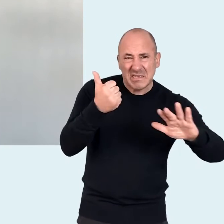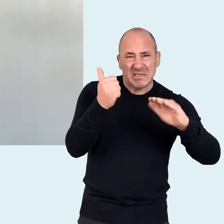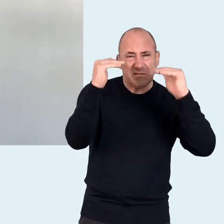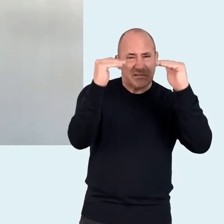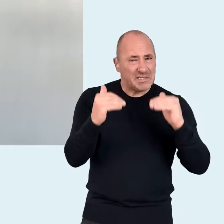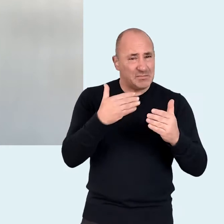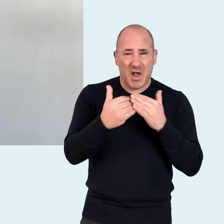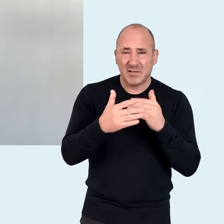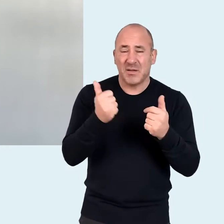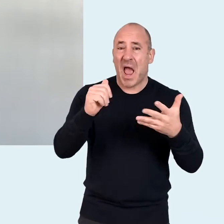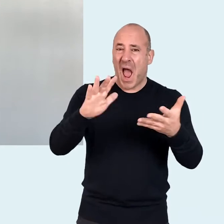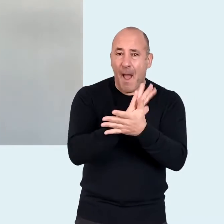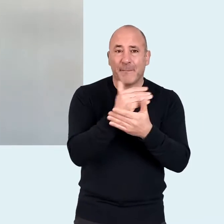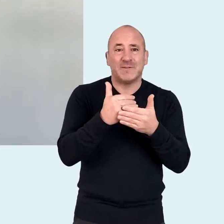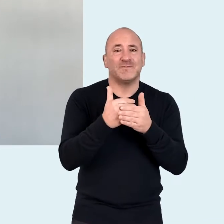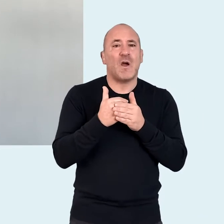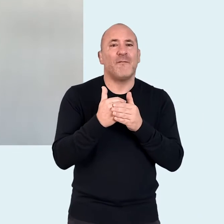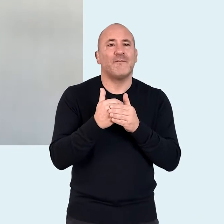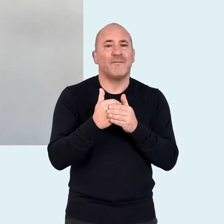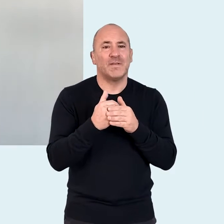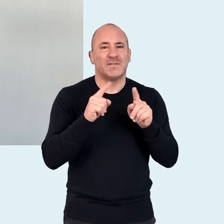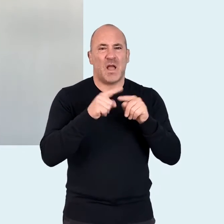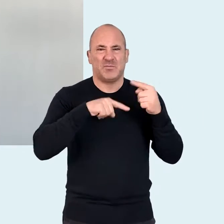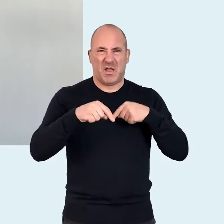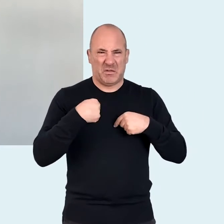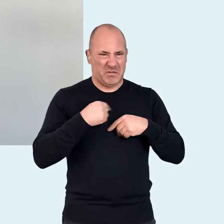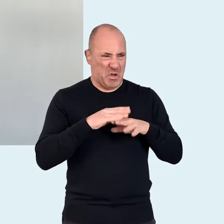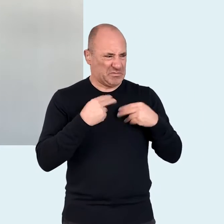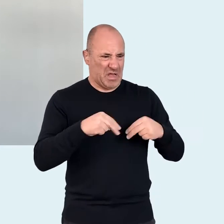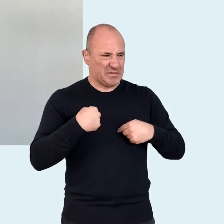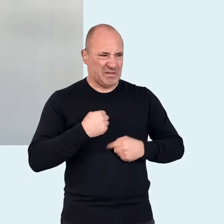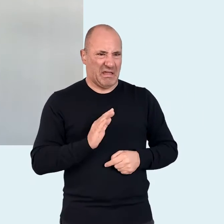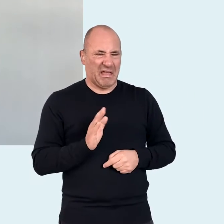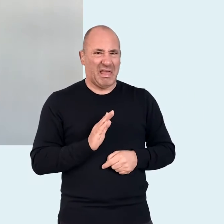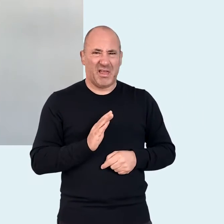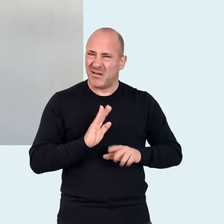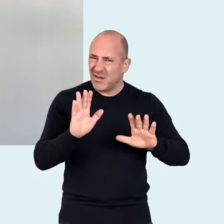happily and safely, but also for those who don't actually necessarily consider themselves